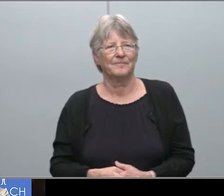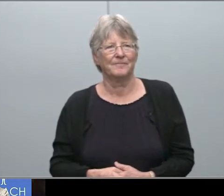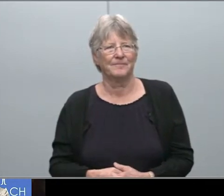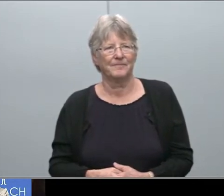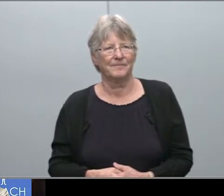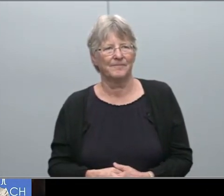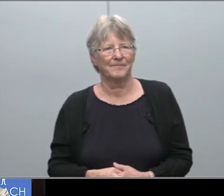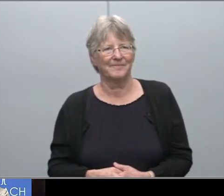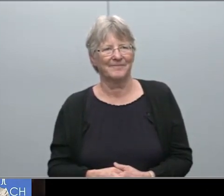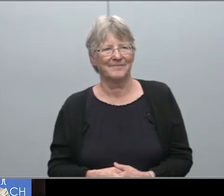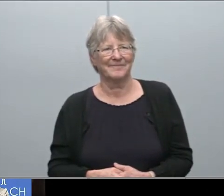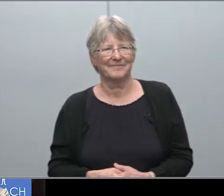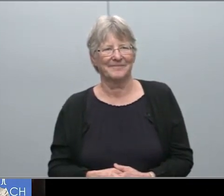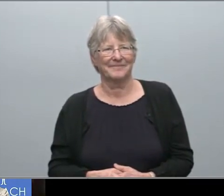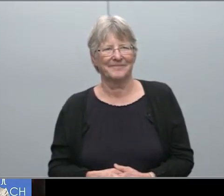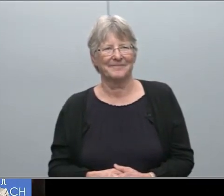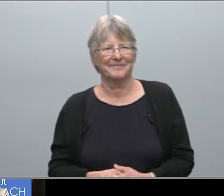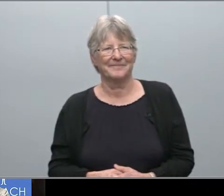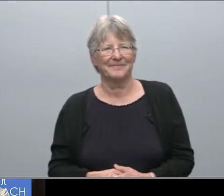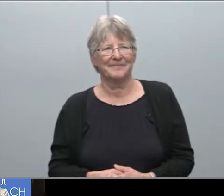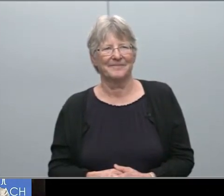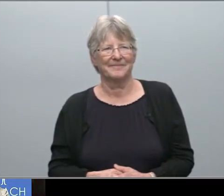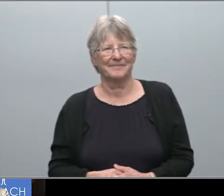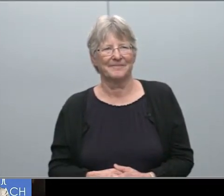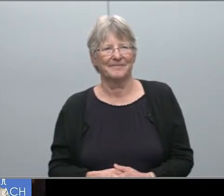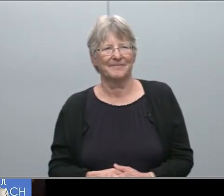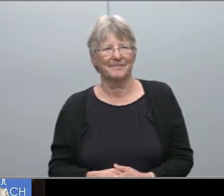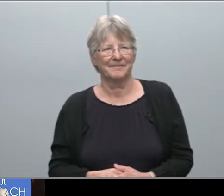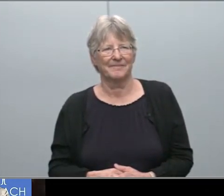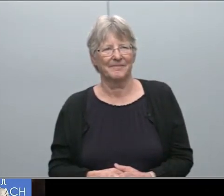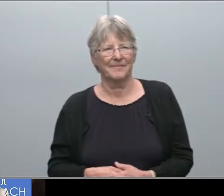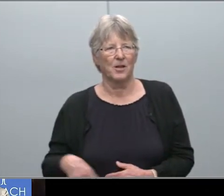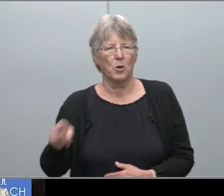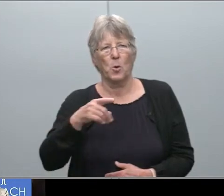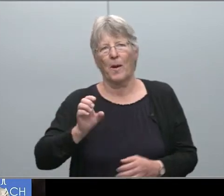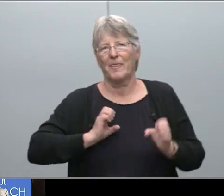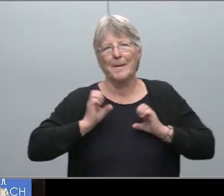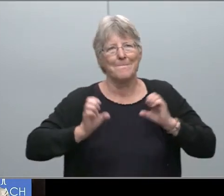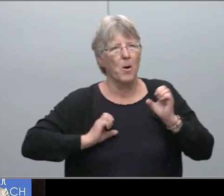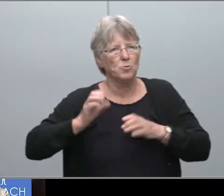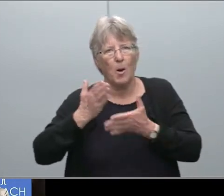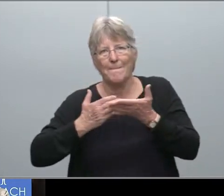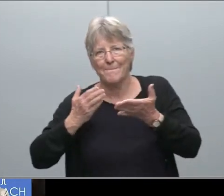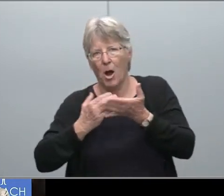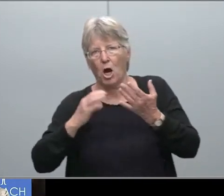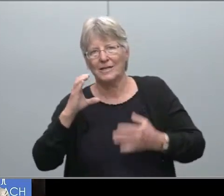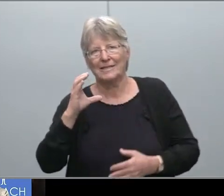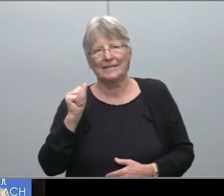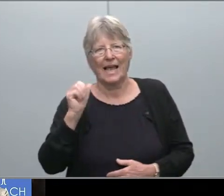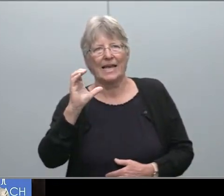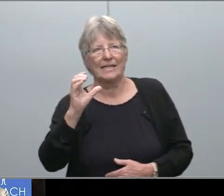And we have an event tomorrow, which Dr. Heenan is participating at.